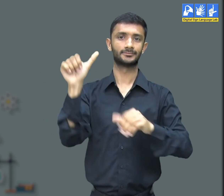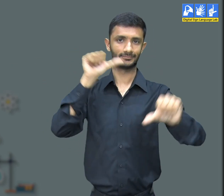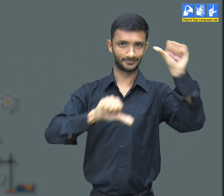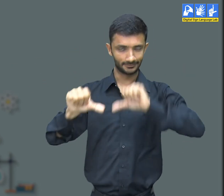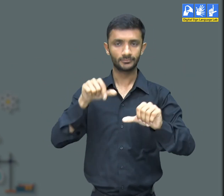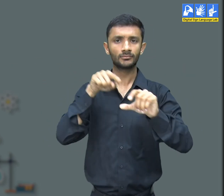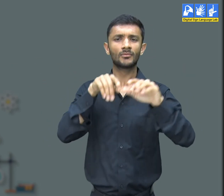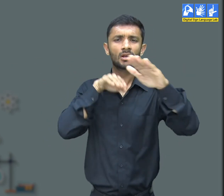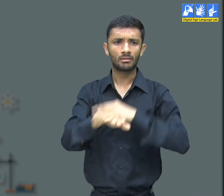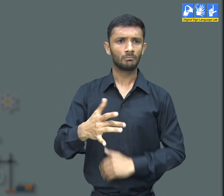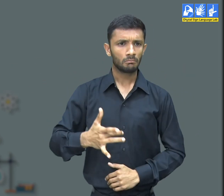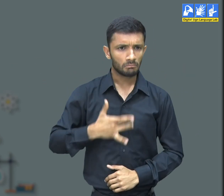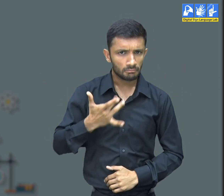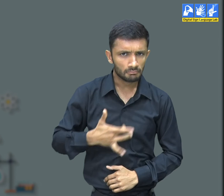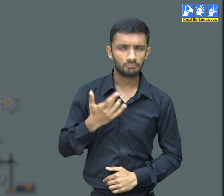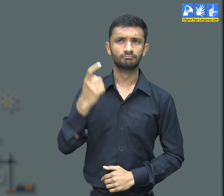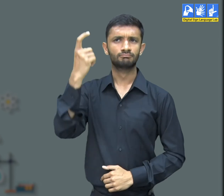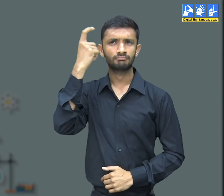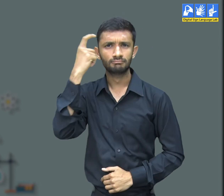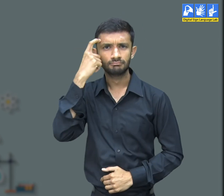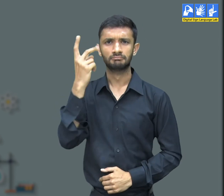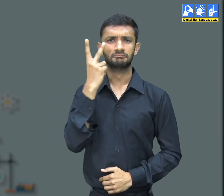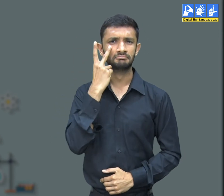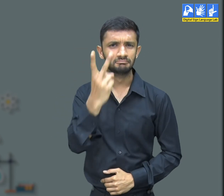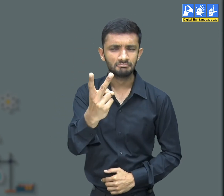It is the study of psychological perception of physical impulses